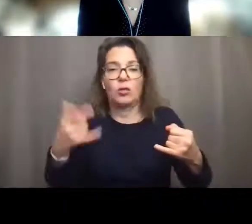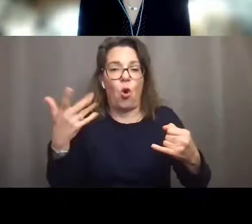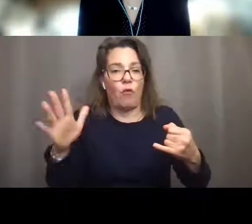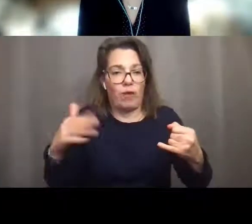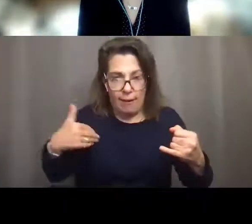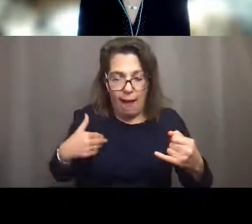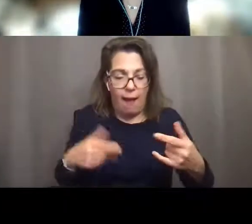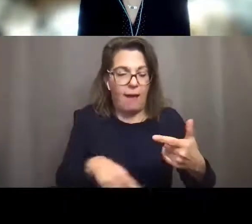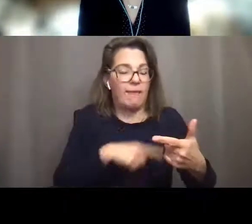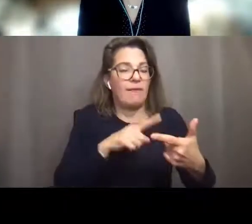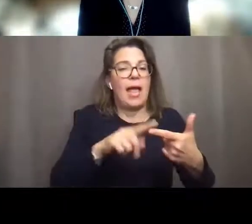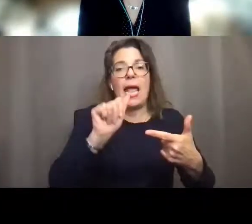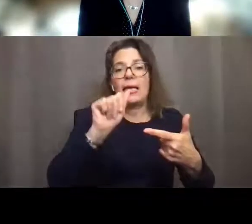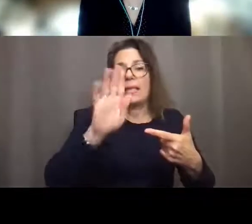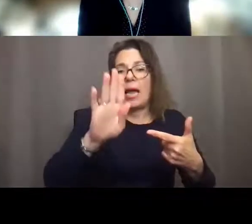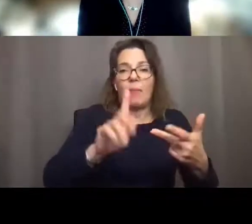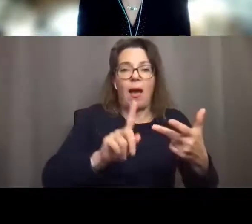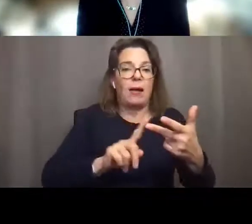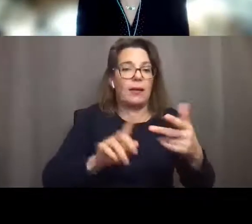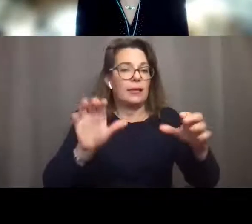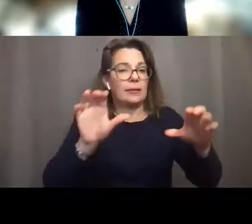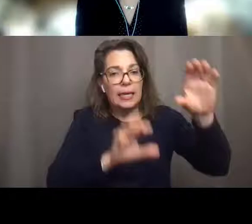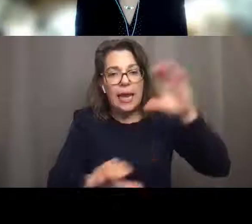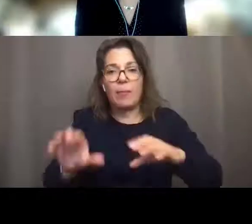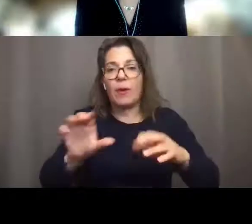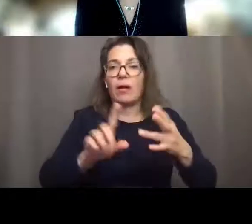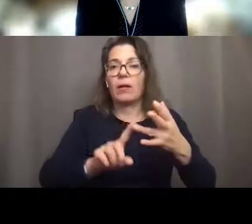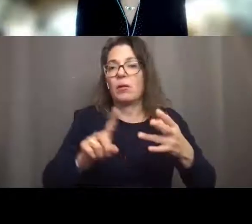antibodies, chemicals or mice, et cetera.